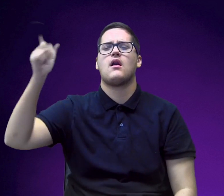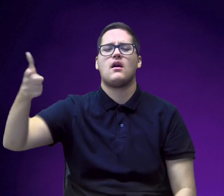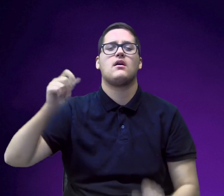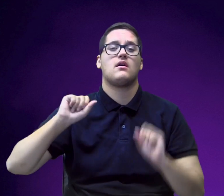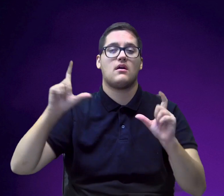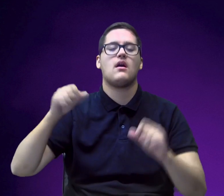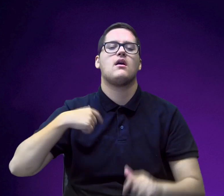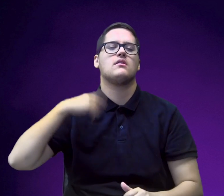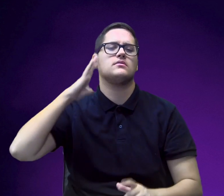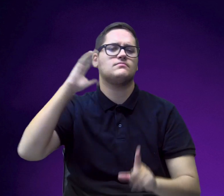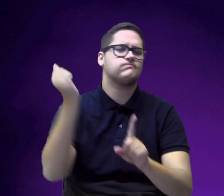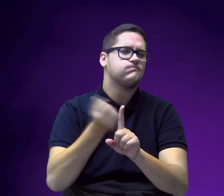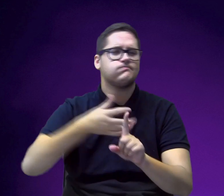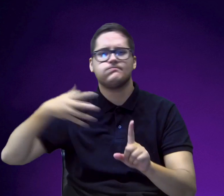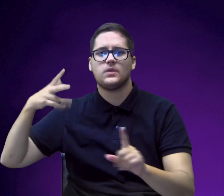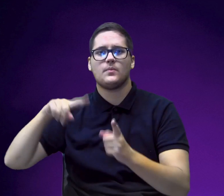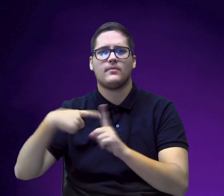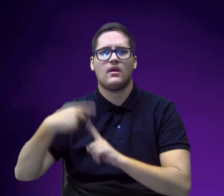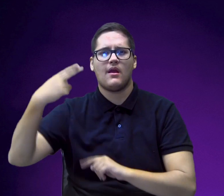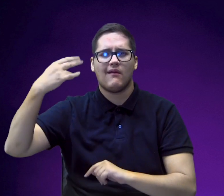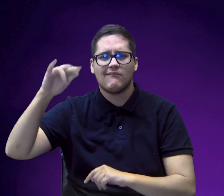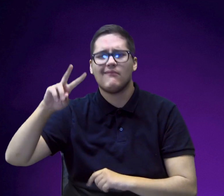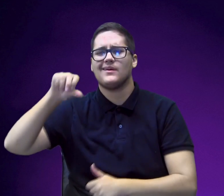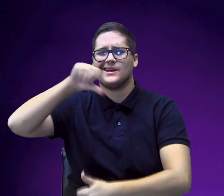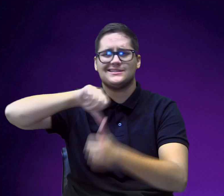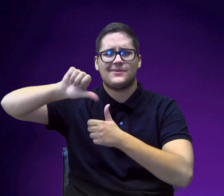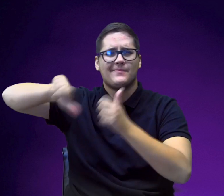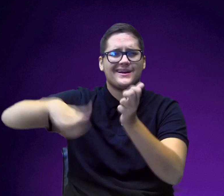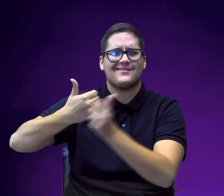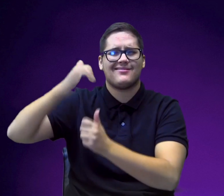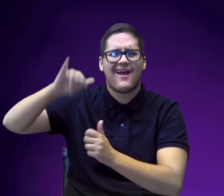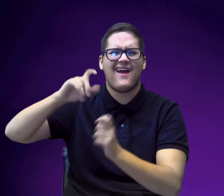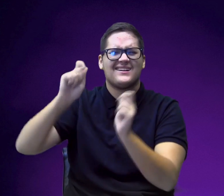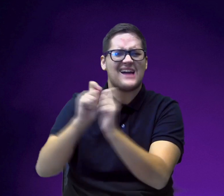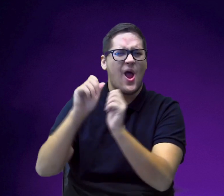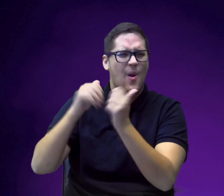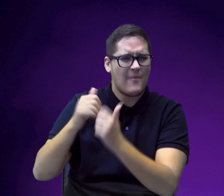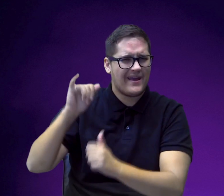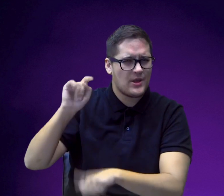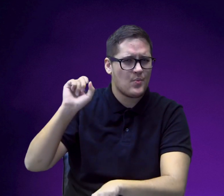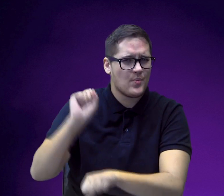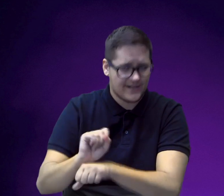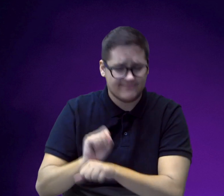Later, I will do a video with in-depth scientific information about HIV and how it works.